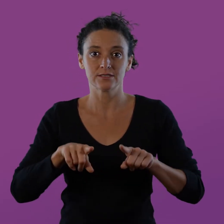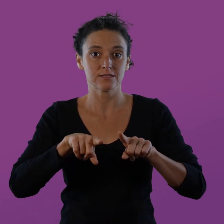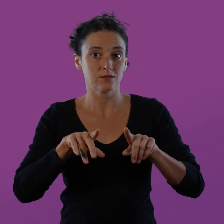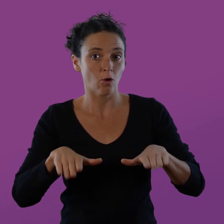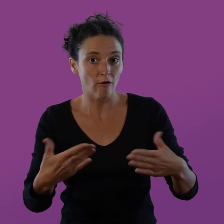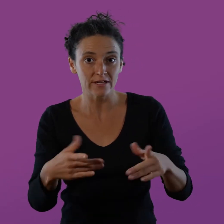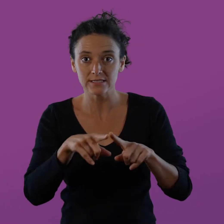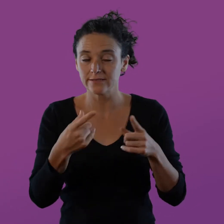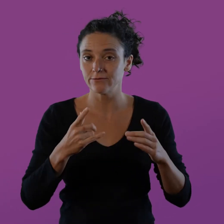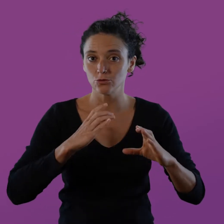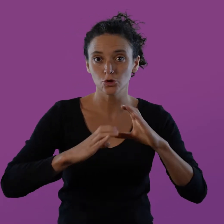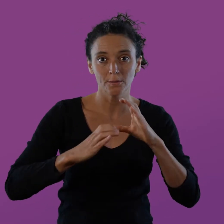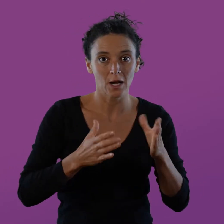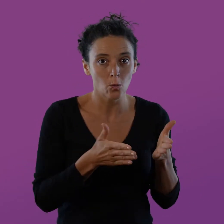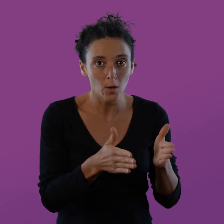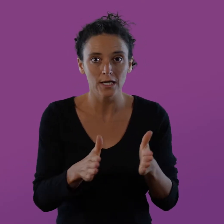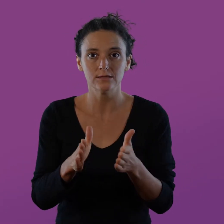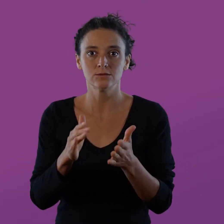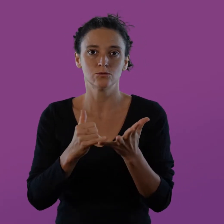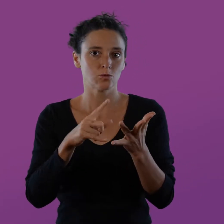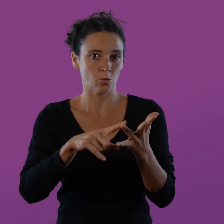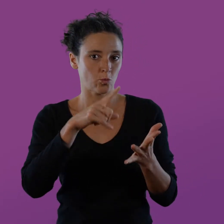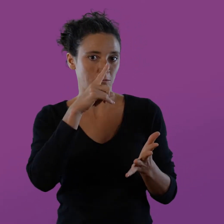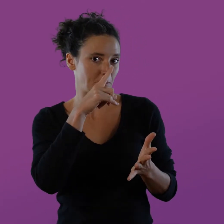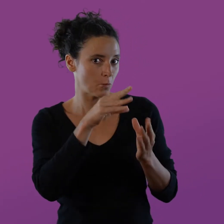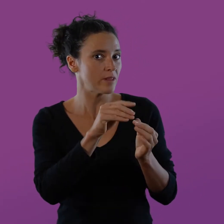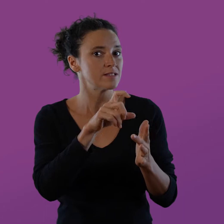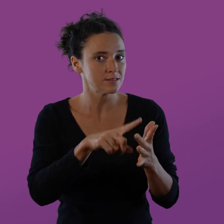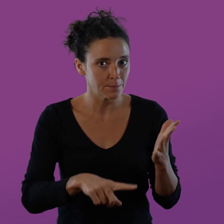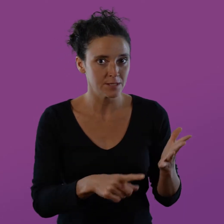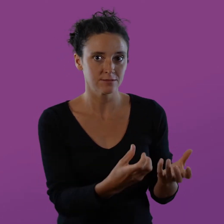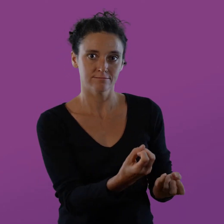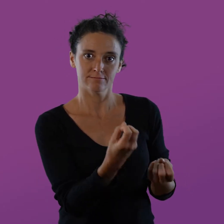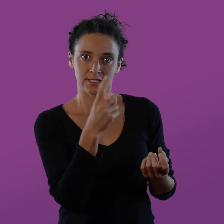We offer a range of ways to communicate with us so people with disability can recount -